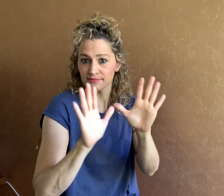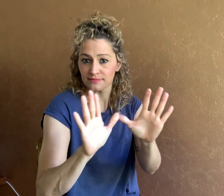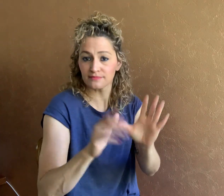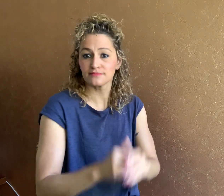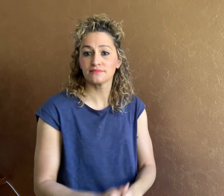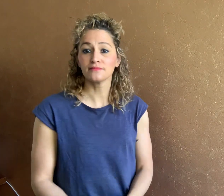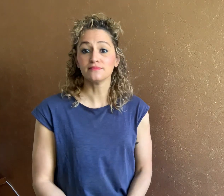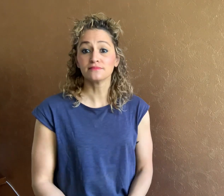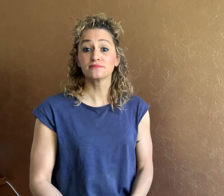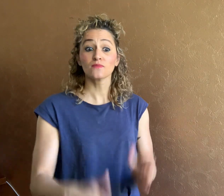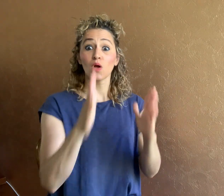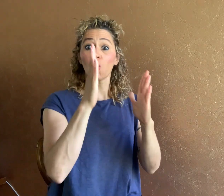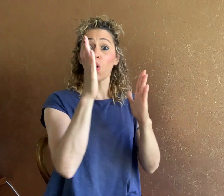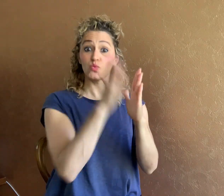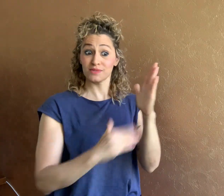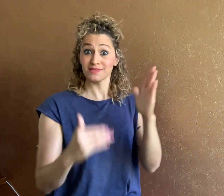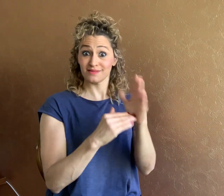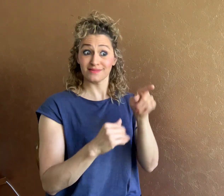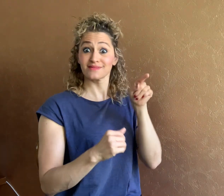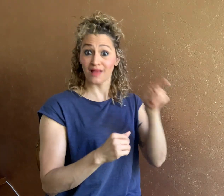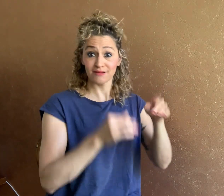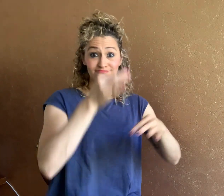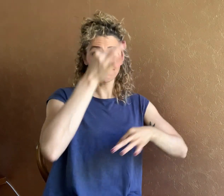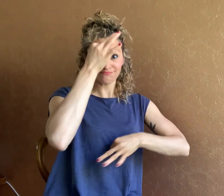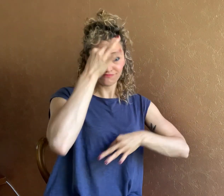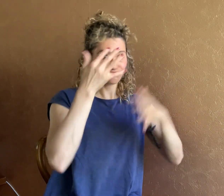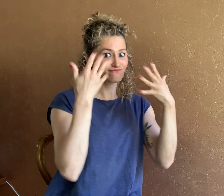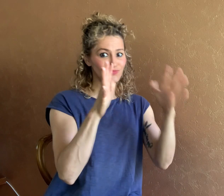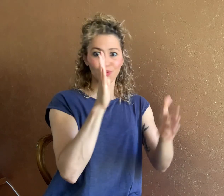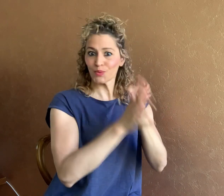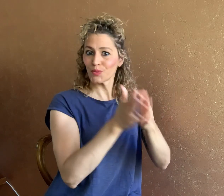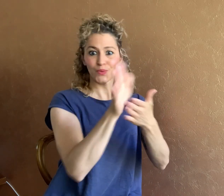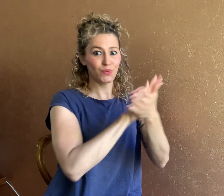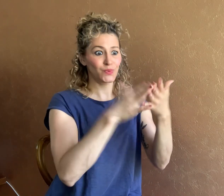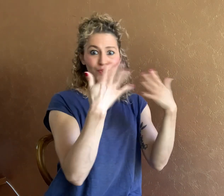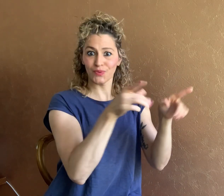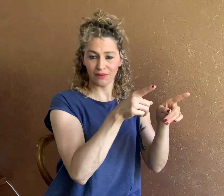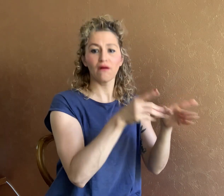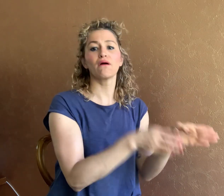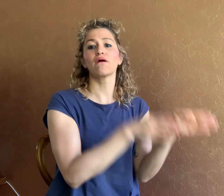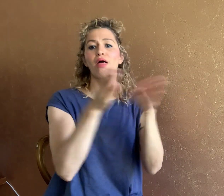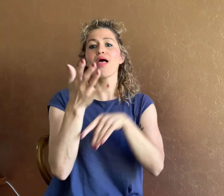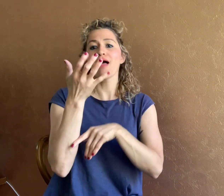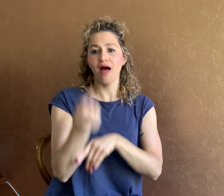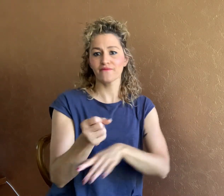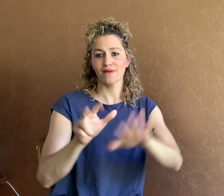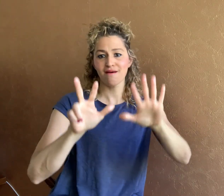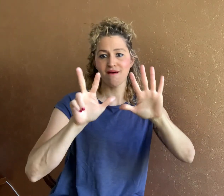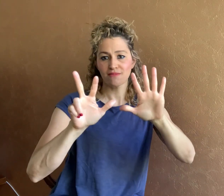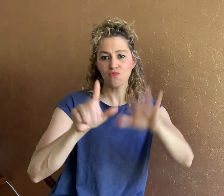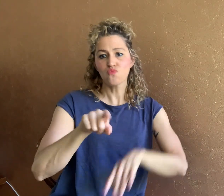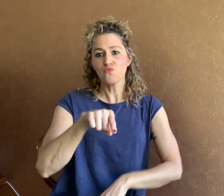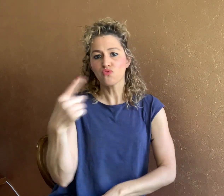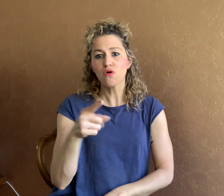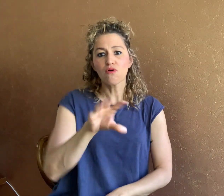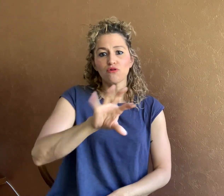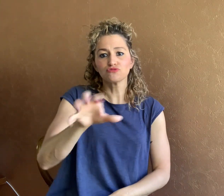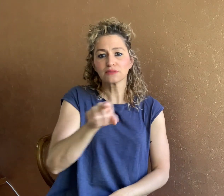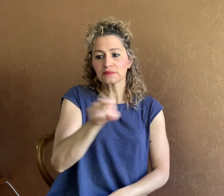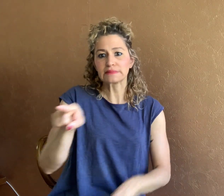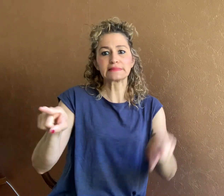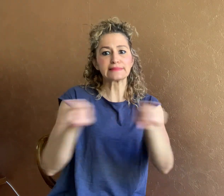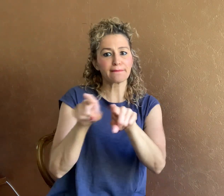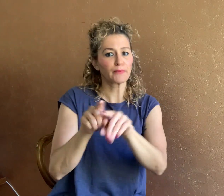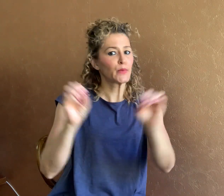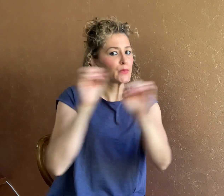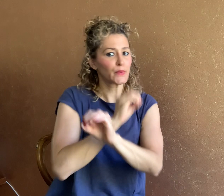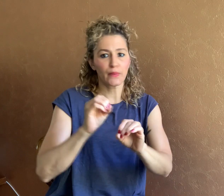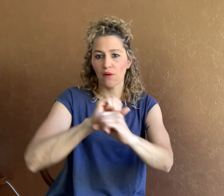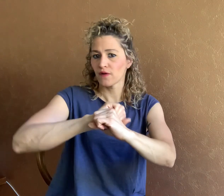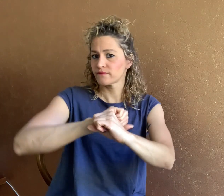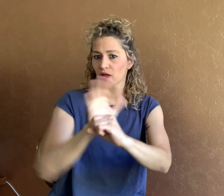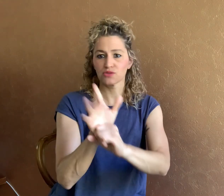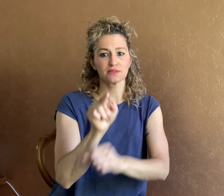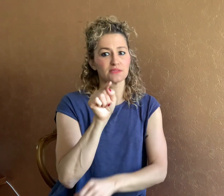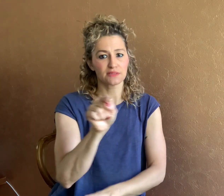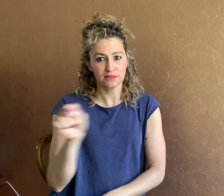8 other countries are coronavirus-free. The fight is far